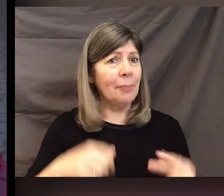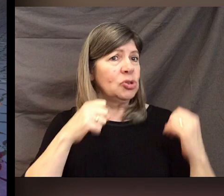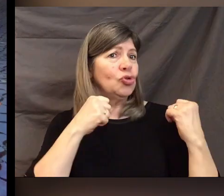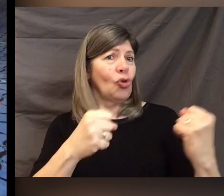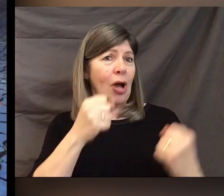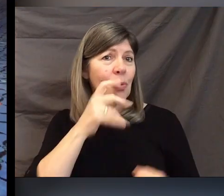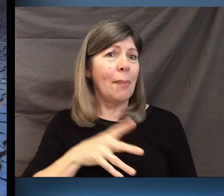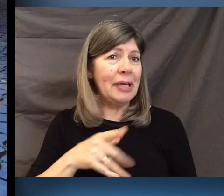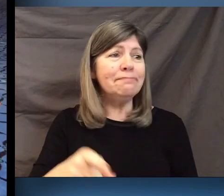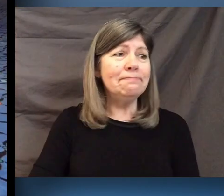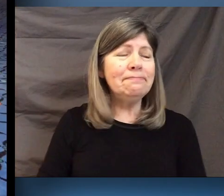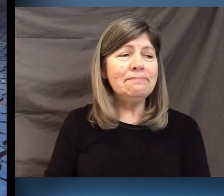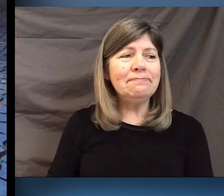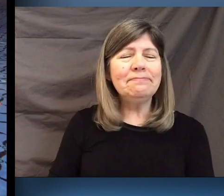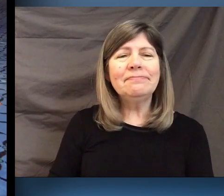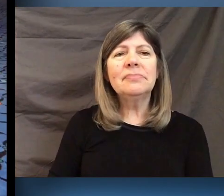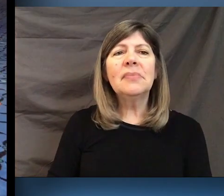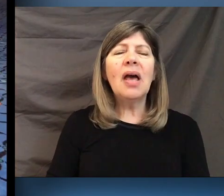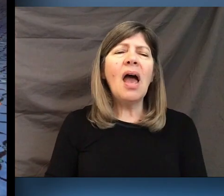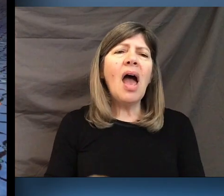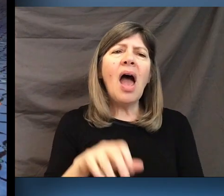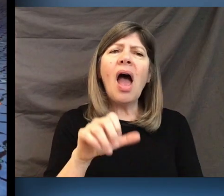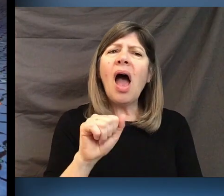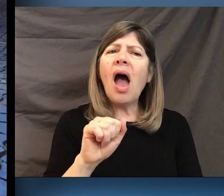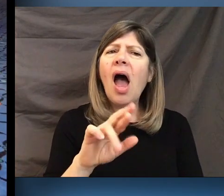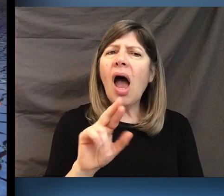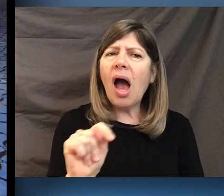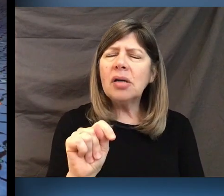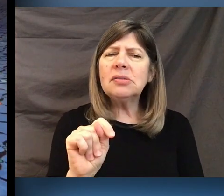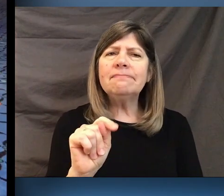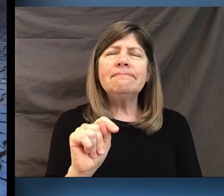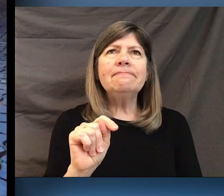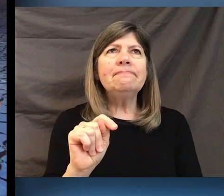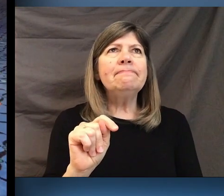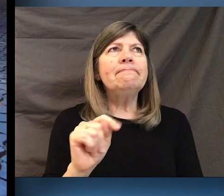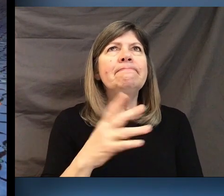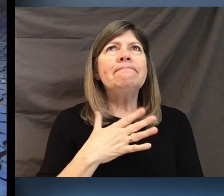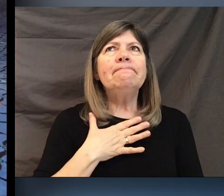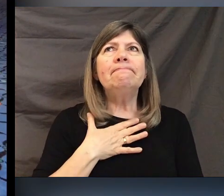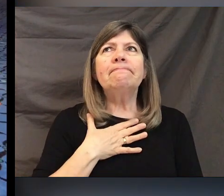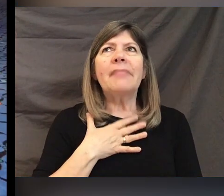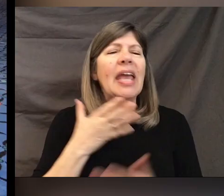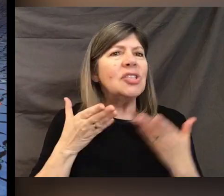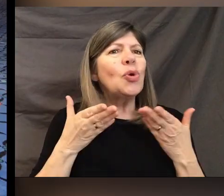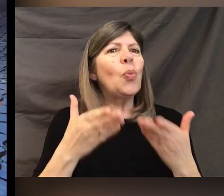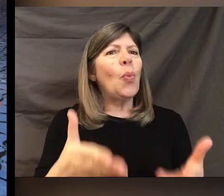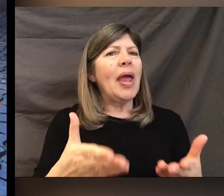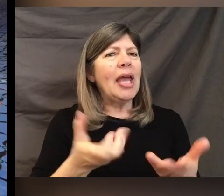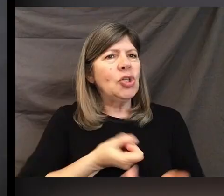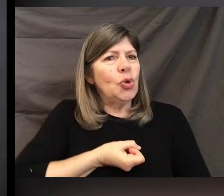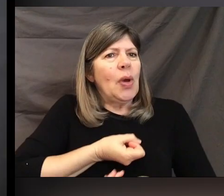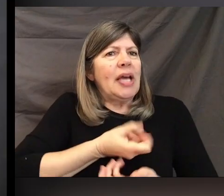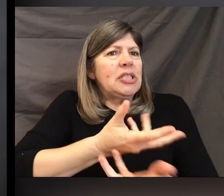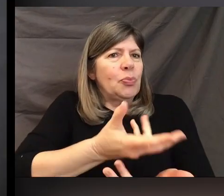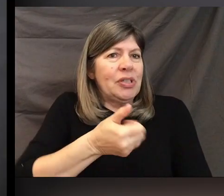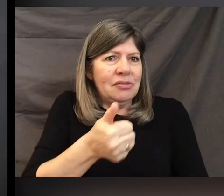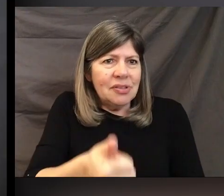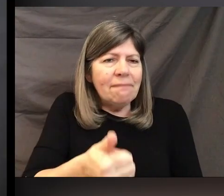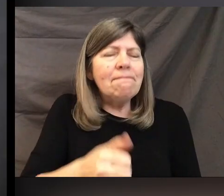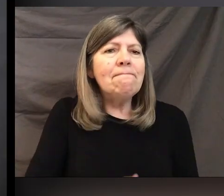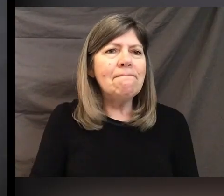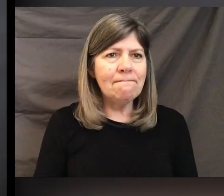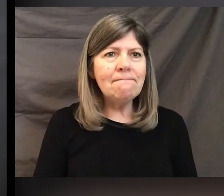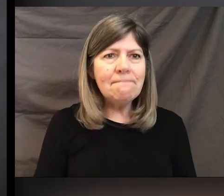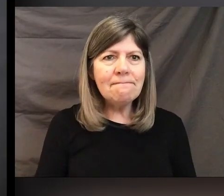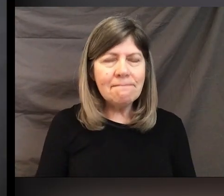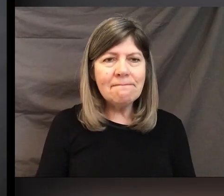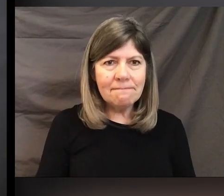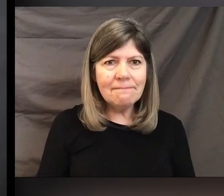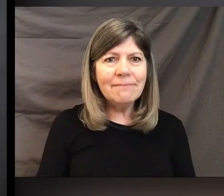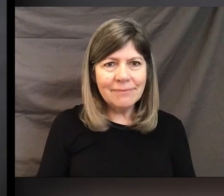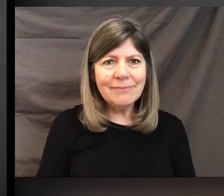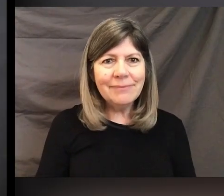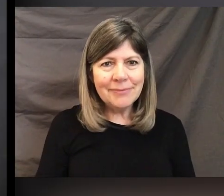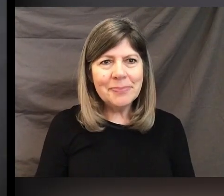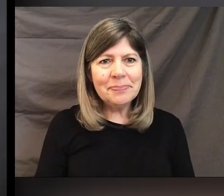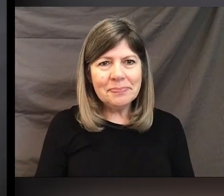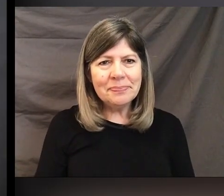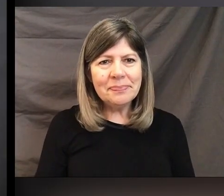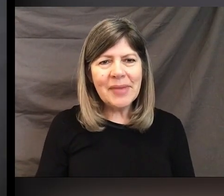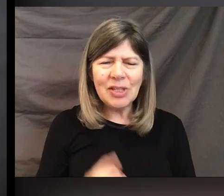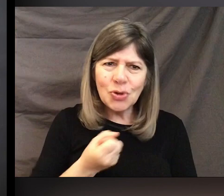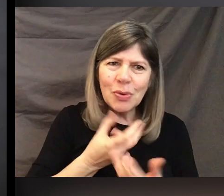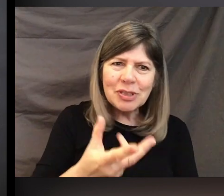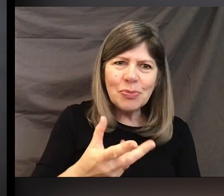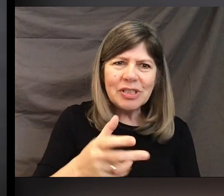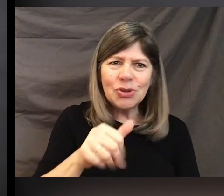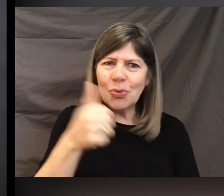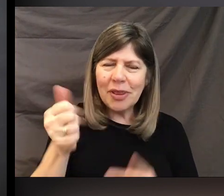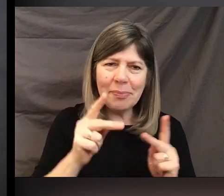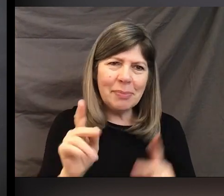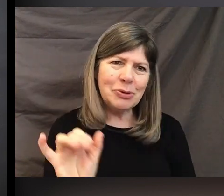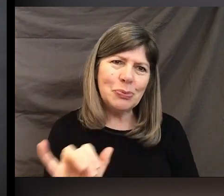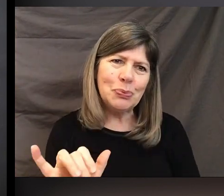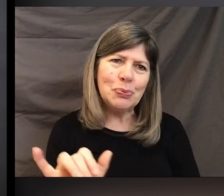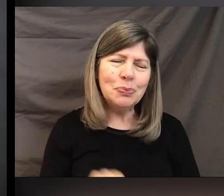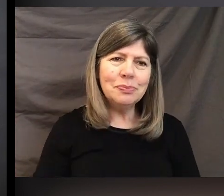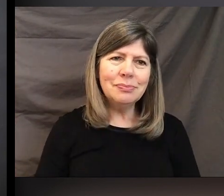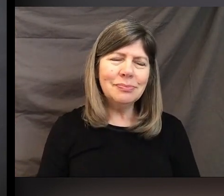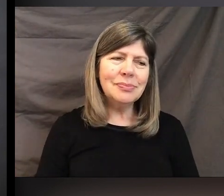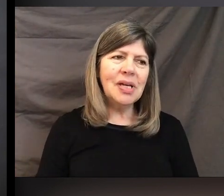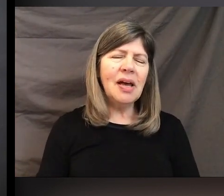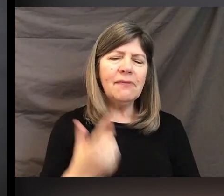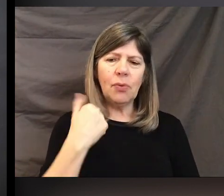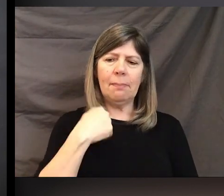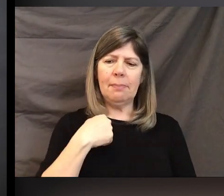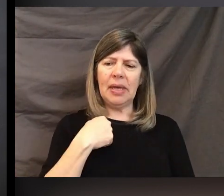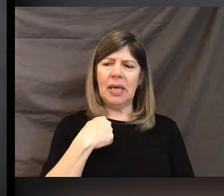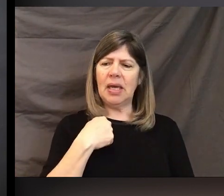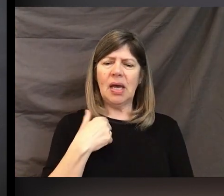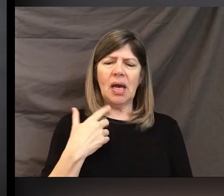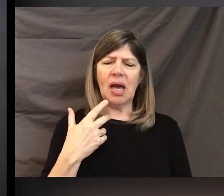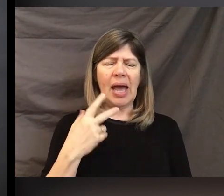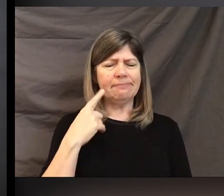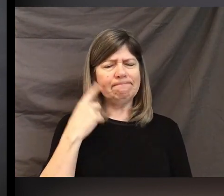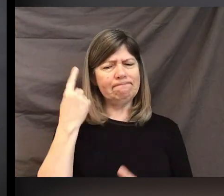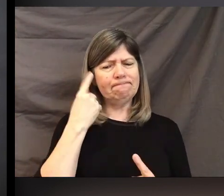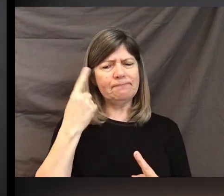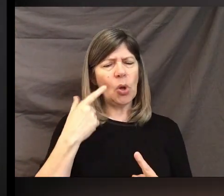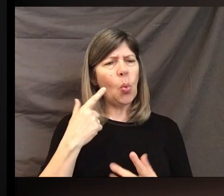And so art is just really a way to express ourselves. To ourselves and to others. To reiterate and reinforce to myself, what it is that I value, what I care about.